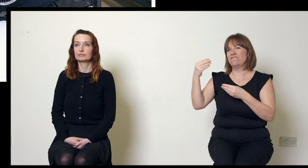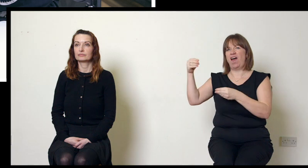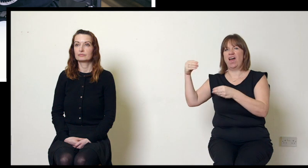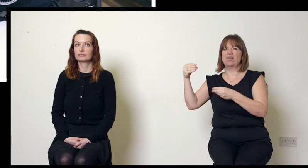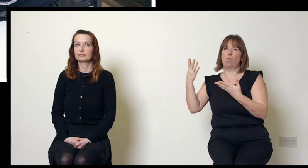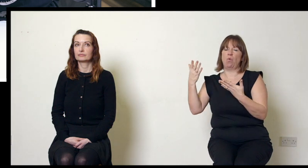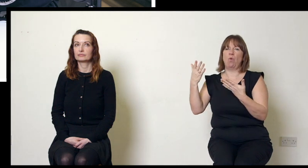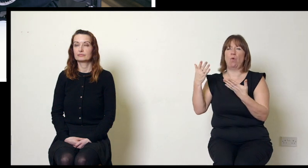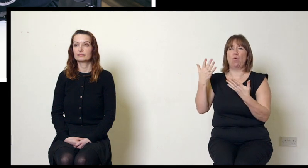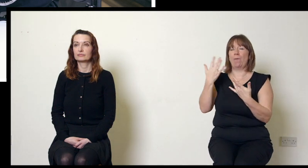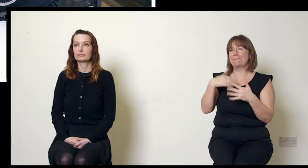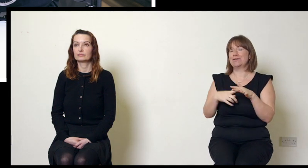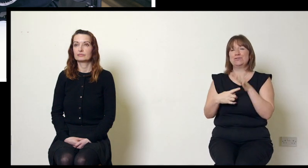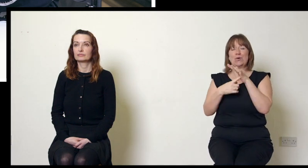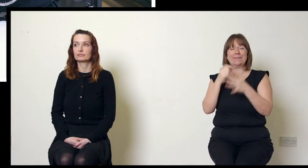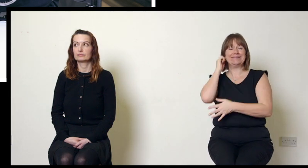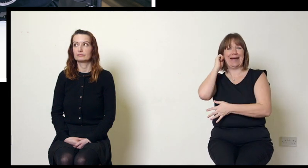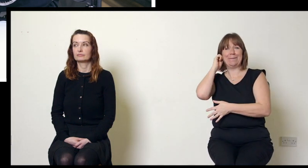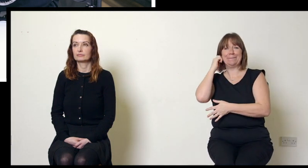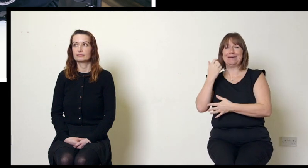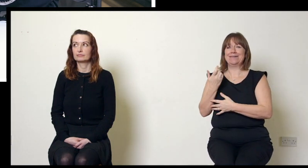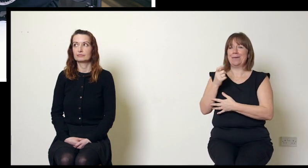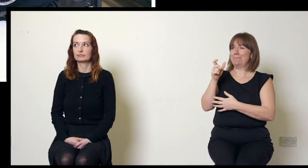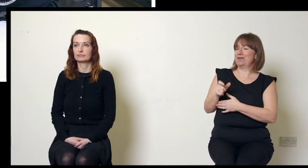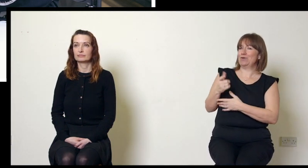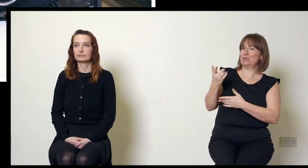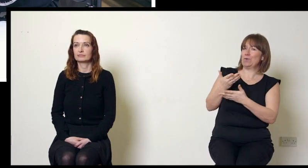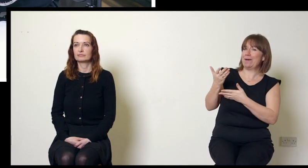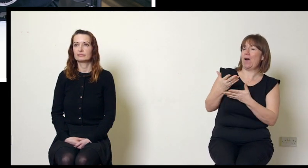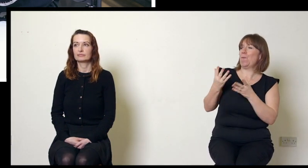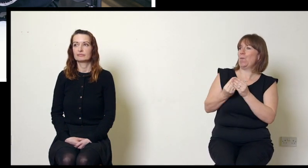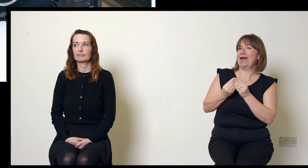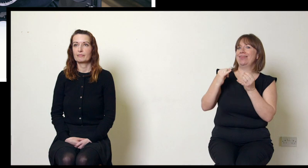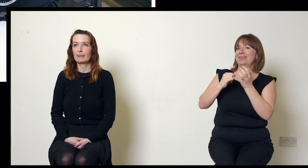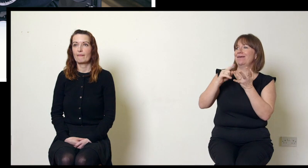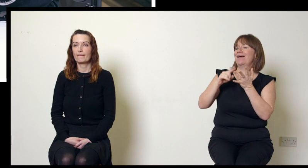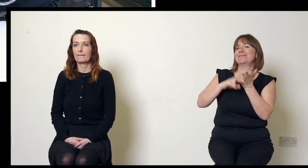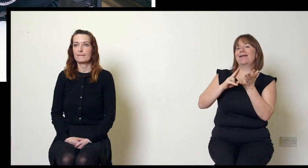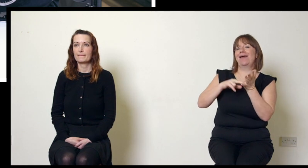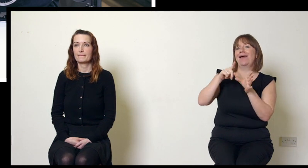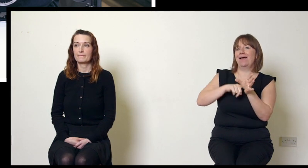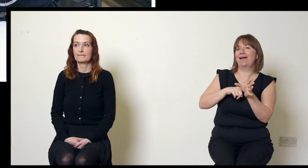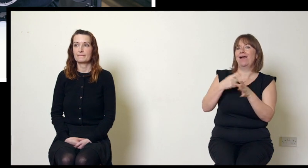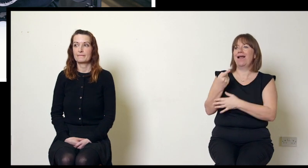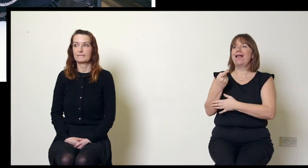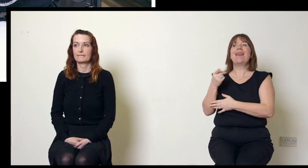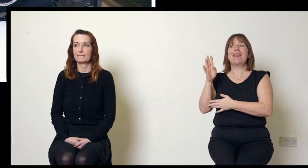There is a top tip that somebody mentioned in our discussion with Sonny, which was not to listen to respond, but listen to learn.